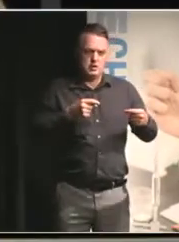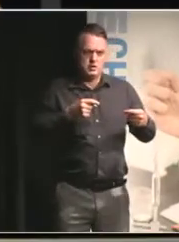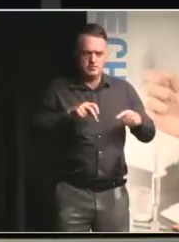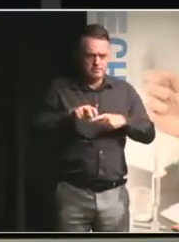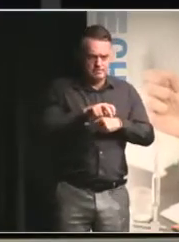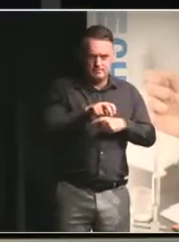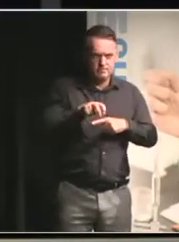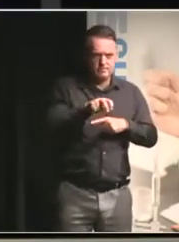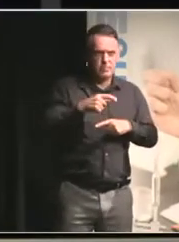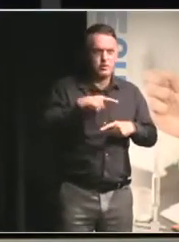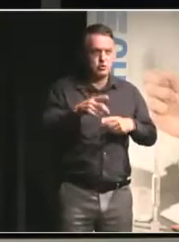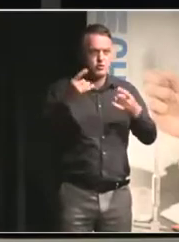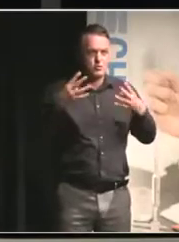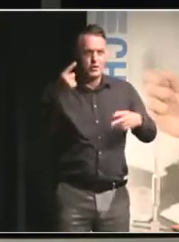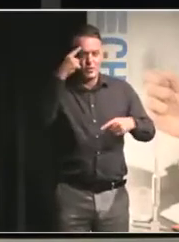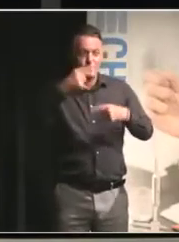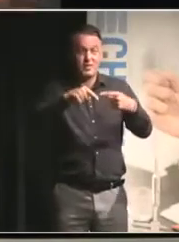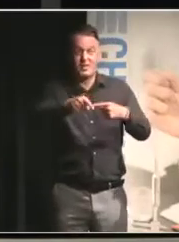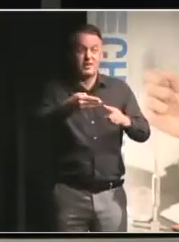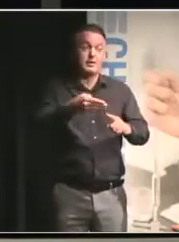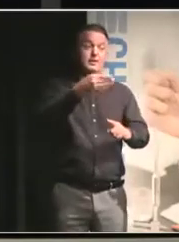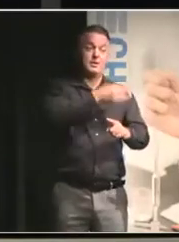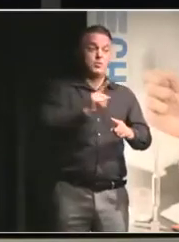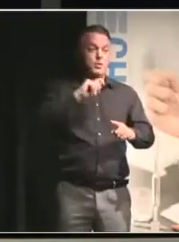already thought of most of the things that are going to slow you down from that perspective.